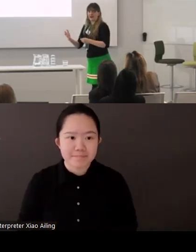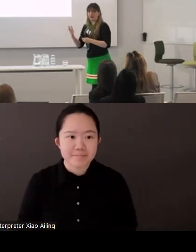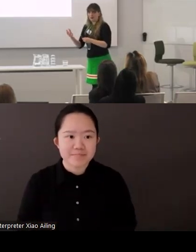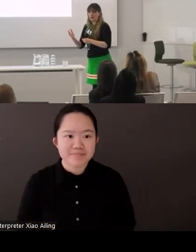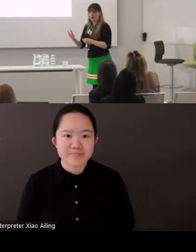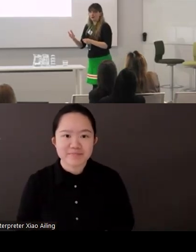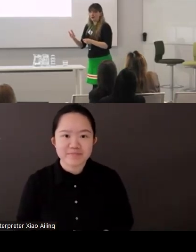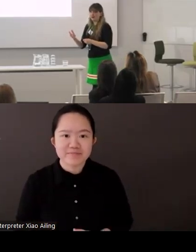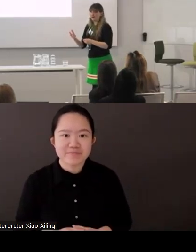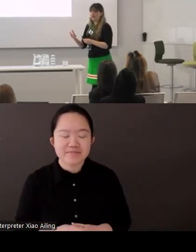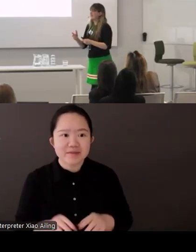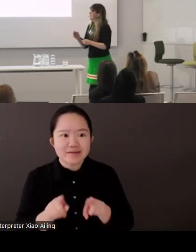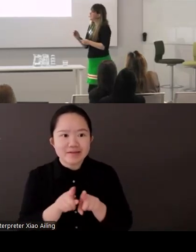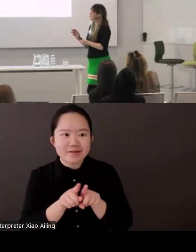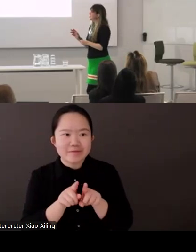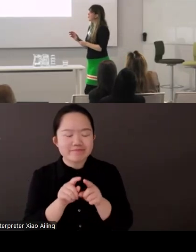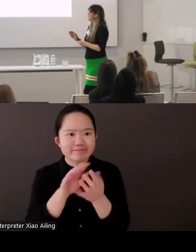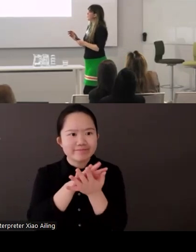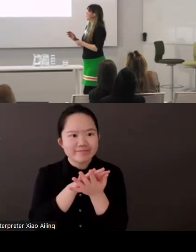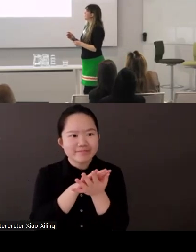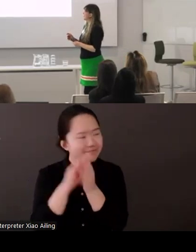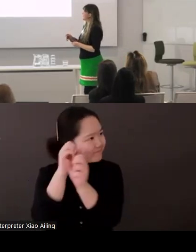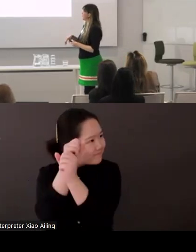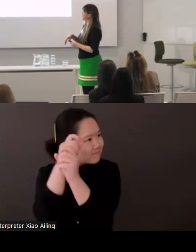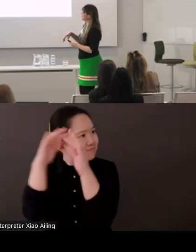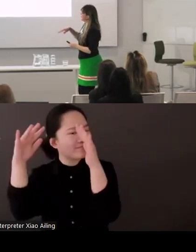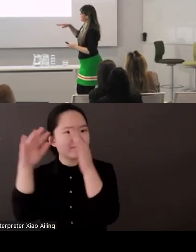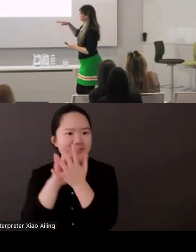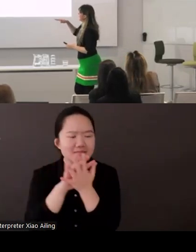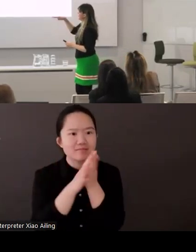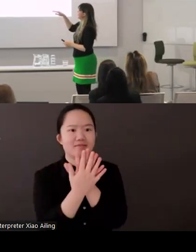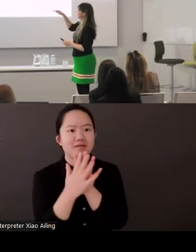framework of what we think is normal and not normal. For example, I dream of one day